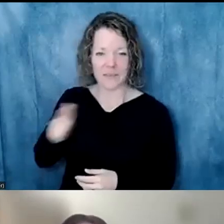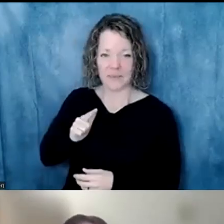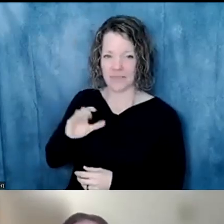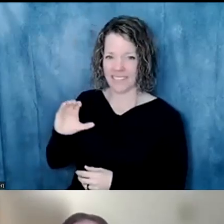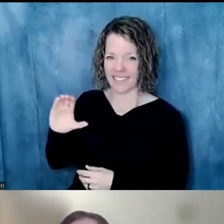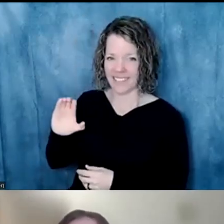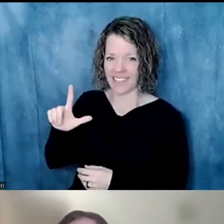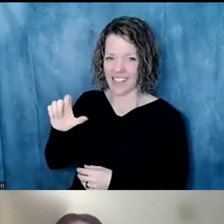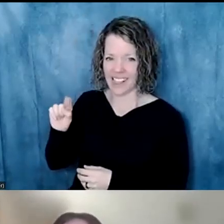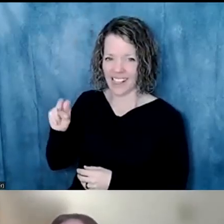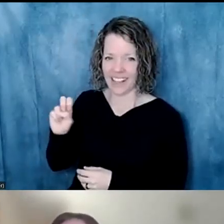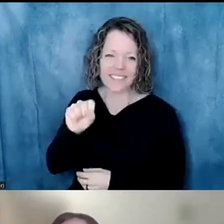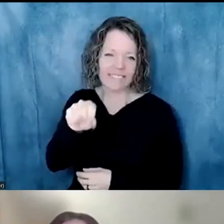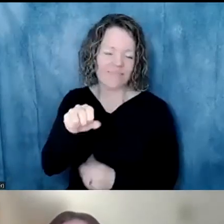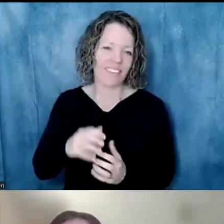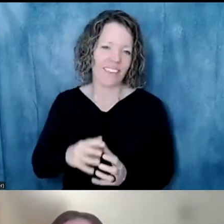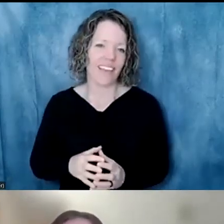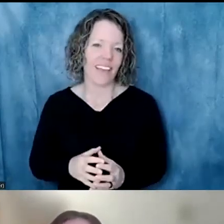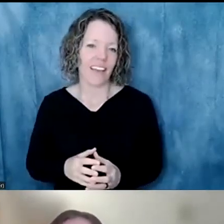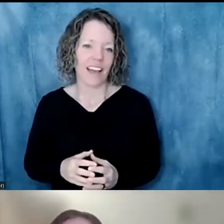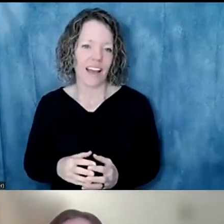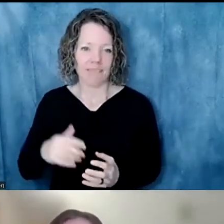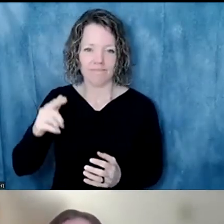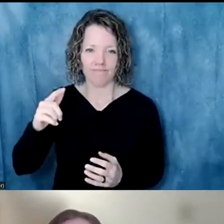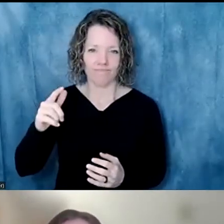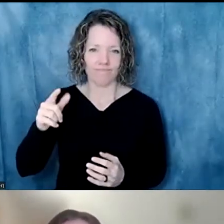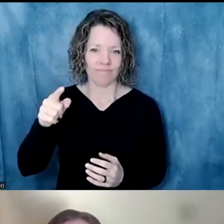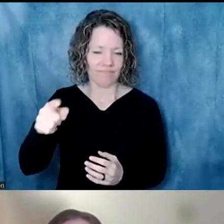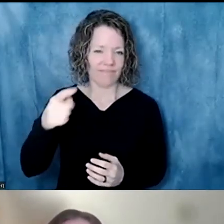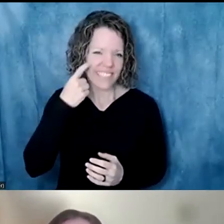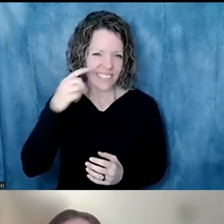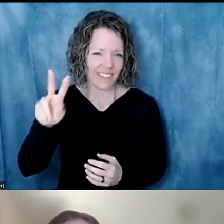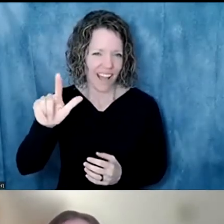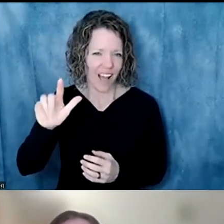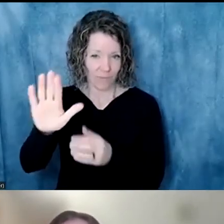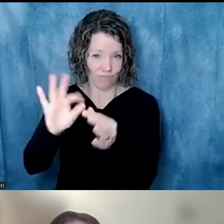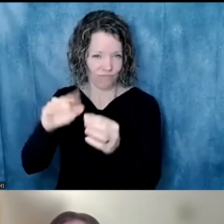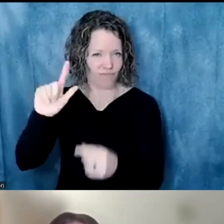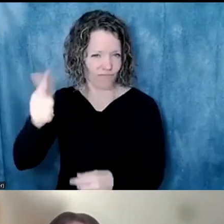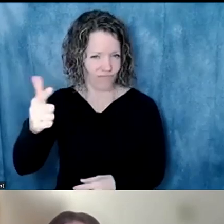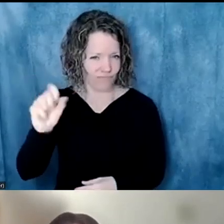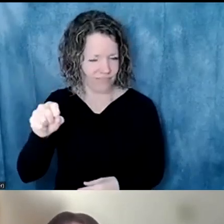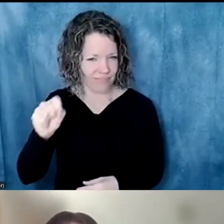I did and I second what Val said, but I guess I'm still thinking about the question